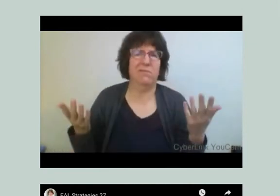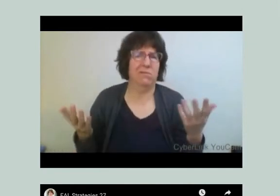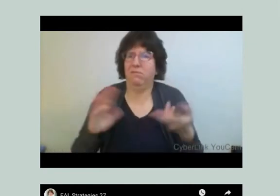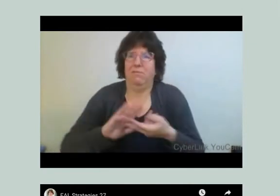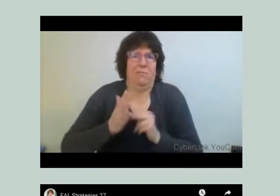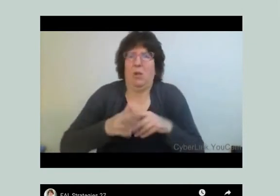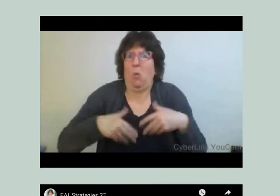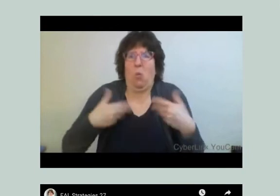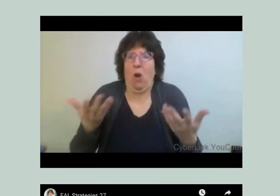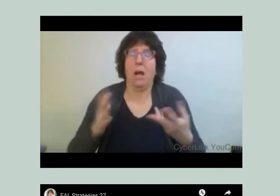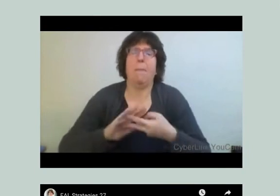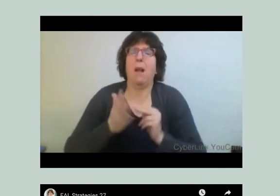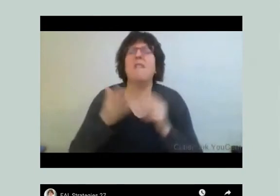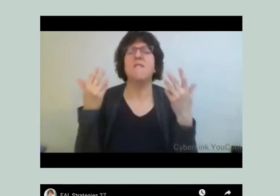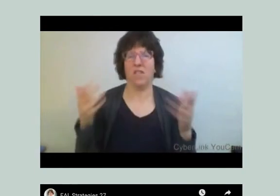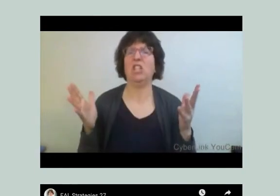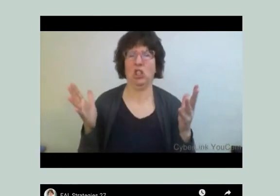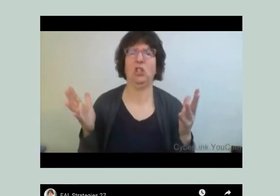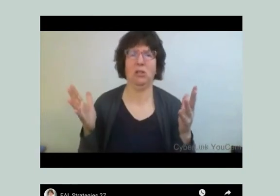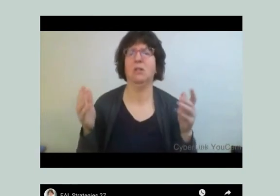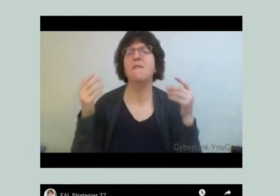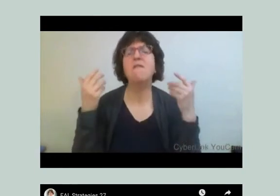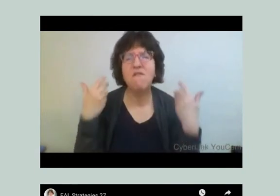It means that 'your cold is almost gone.'